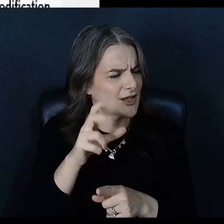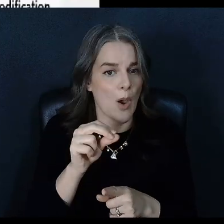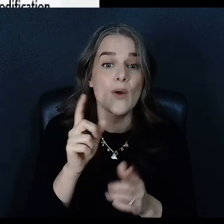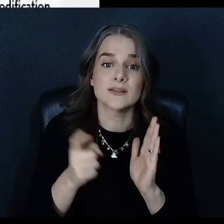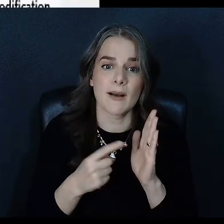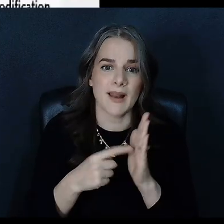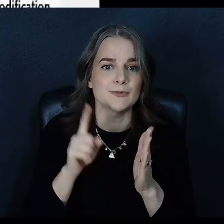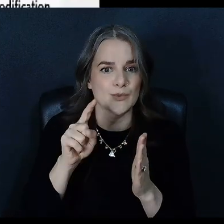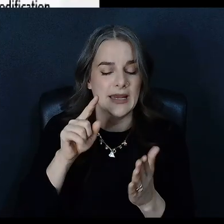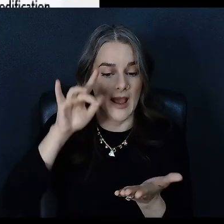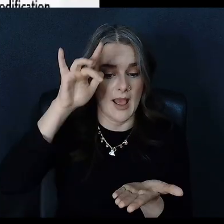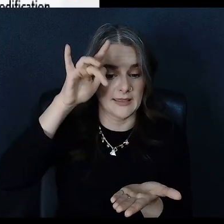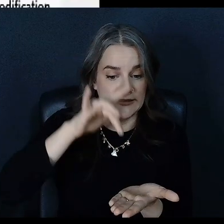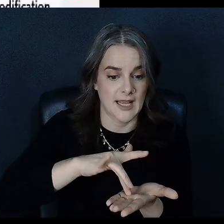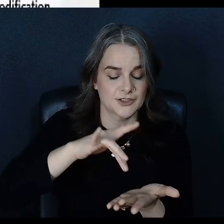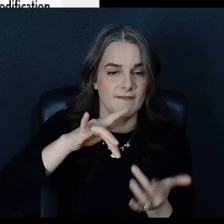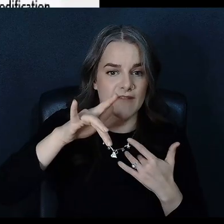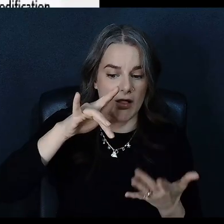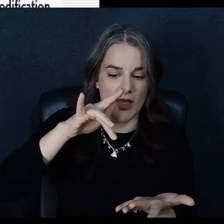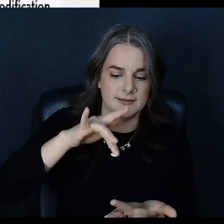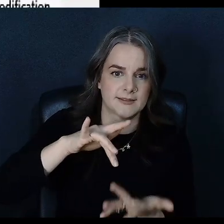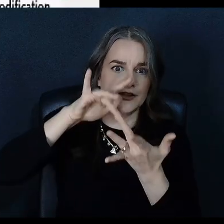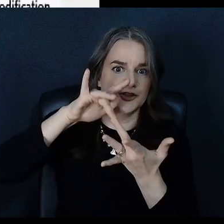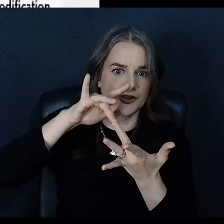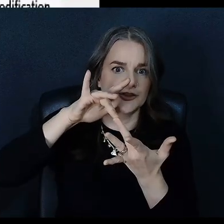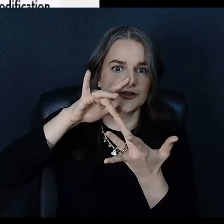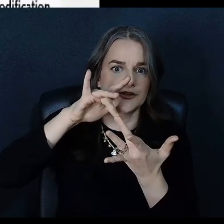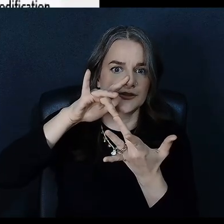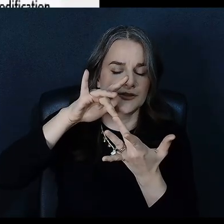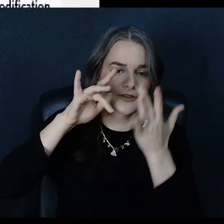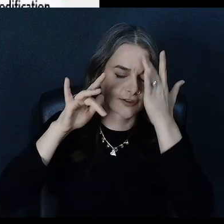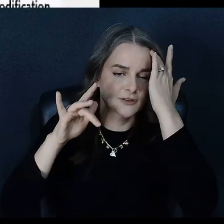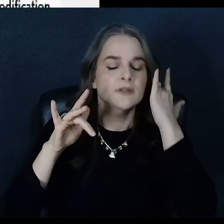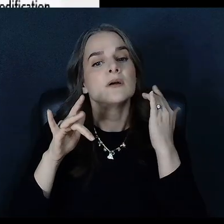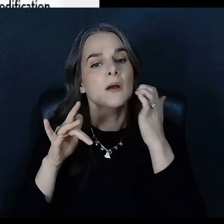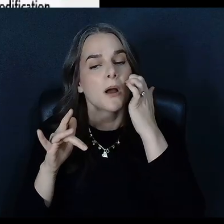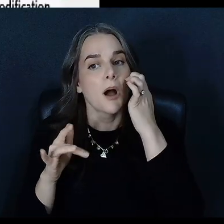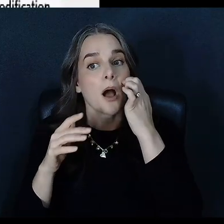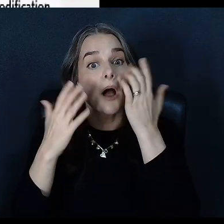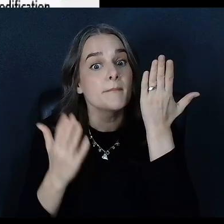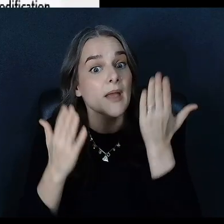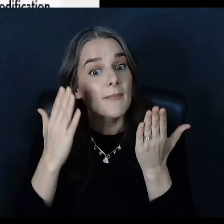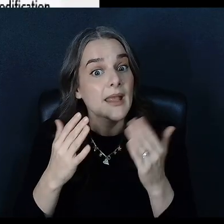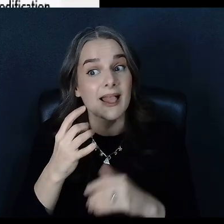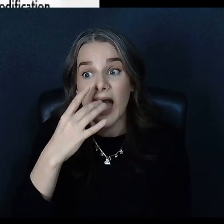Maybe it's physical of pushing it down. Maybe it's a visual feedback of a light, or auditory, a click,